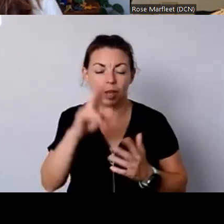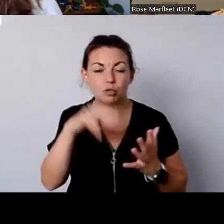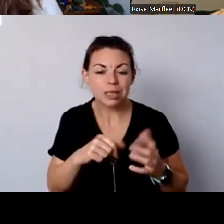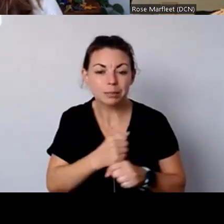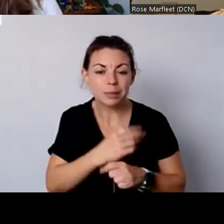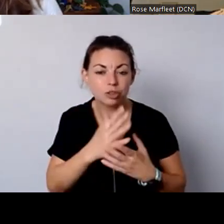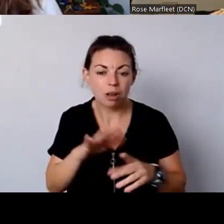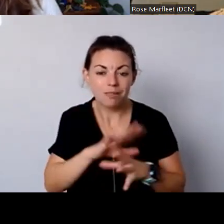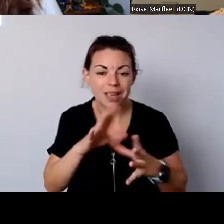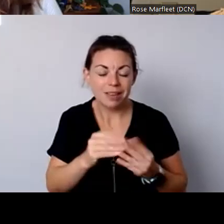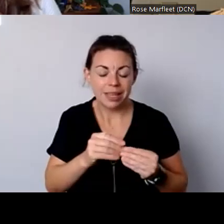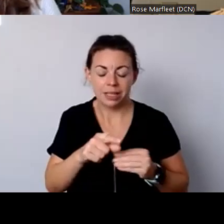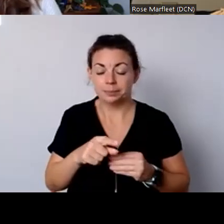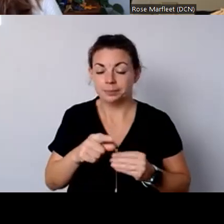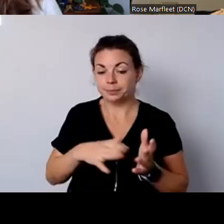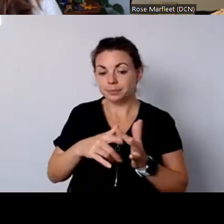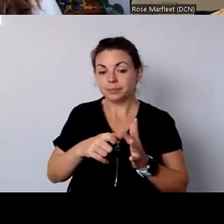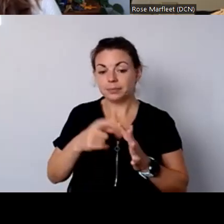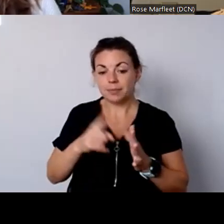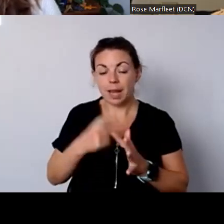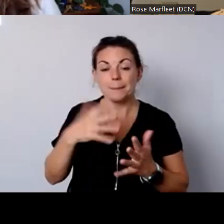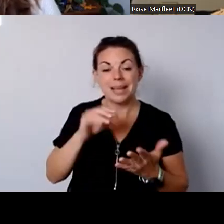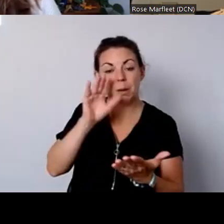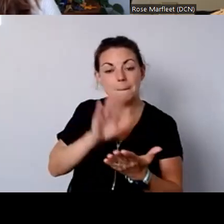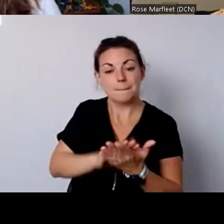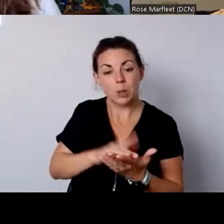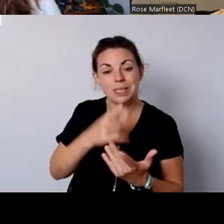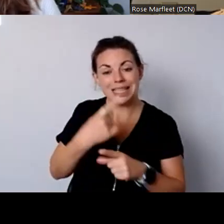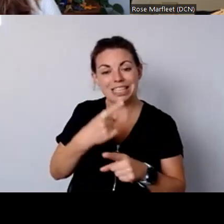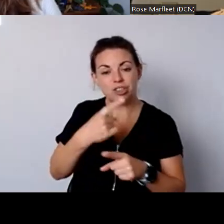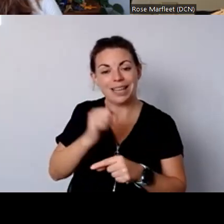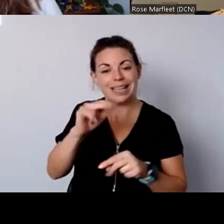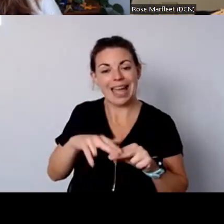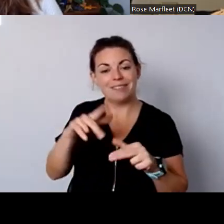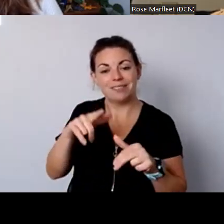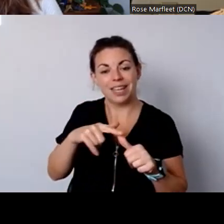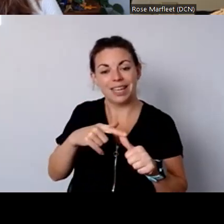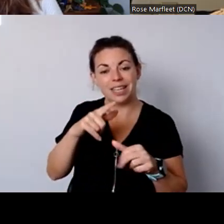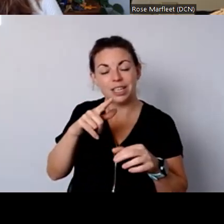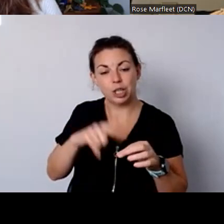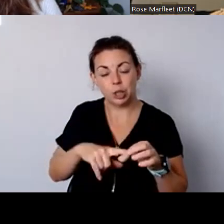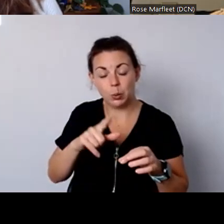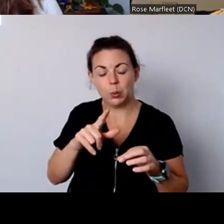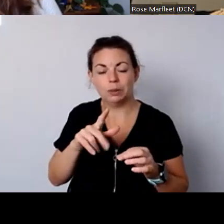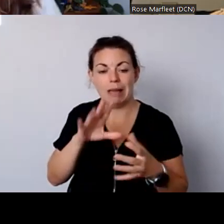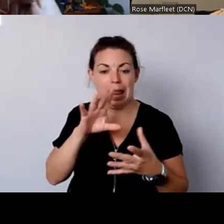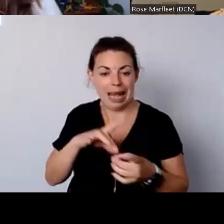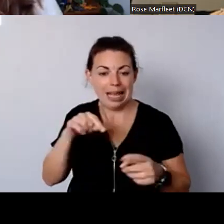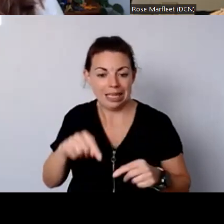I've just put that in the chat, thanks for the reminder Ewelina. Yes, I'll send around all of these links as well in the chat in a follow-up e-mail,